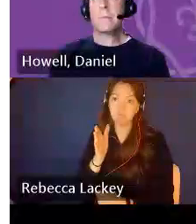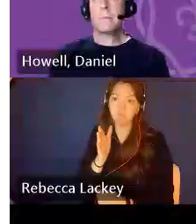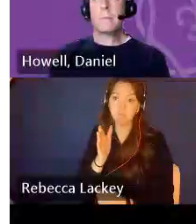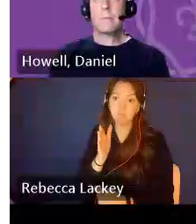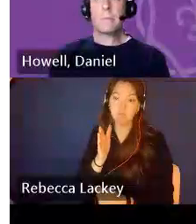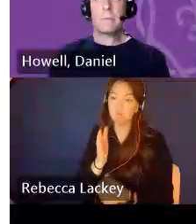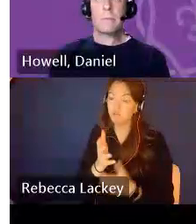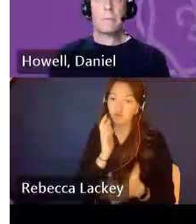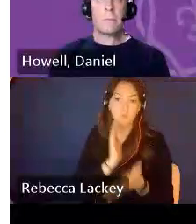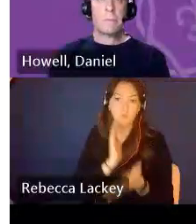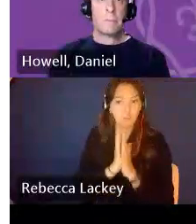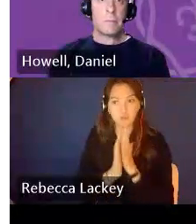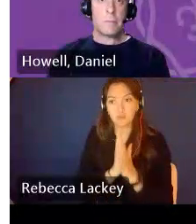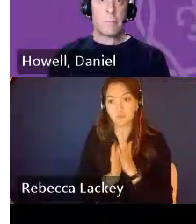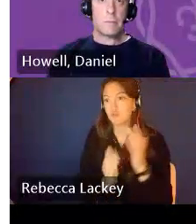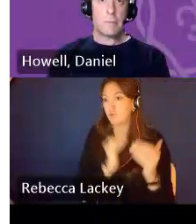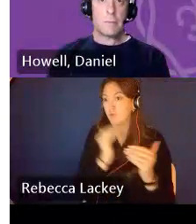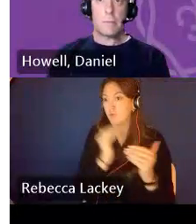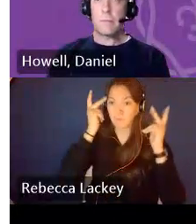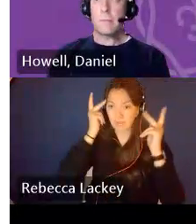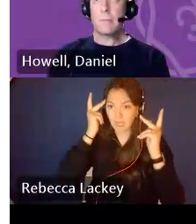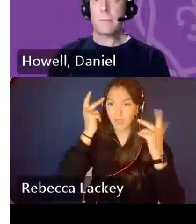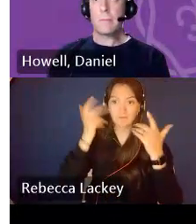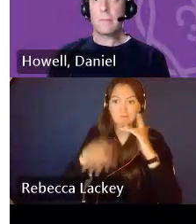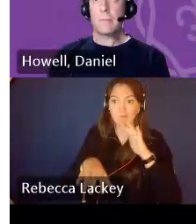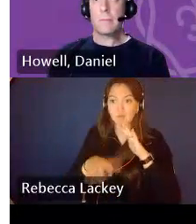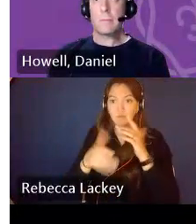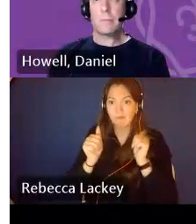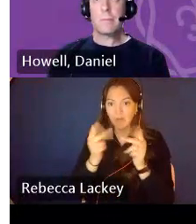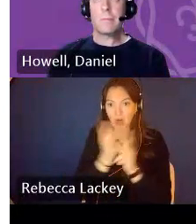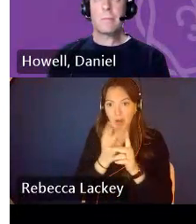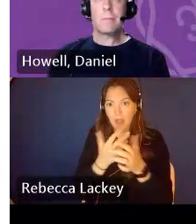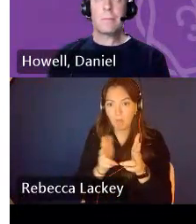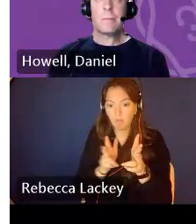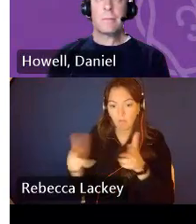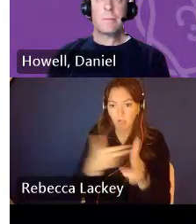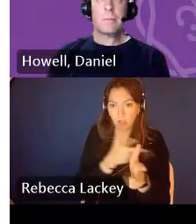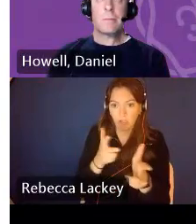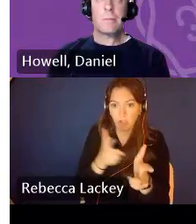too much traffic, too much panic trying to find a hole to turn into.